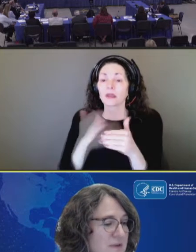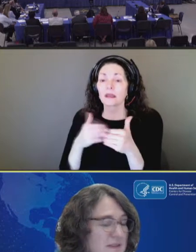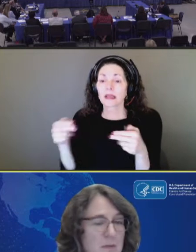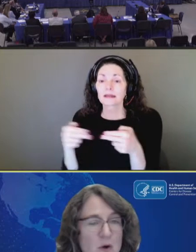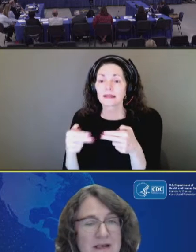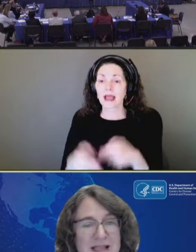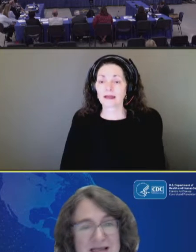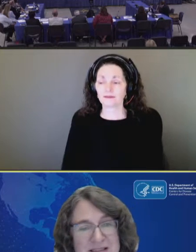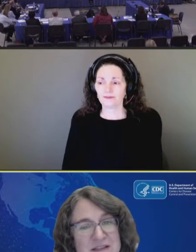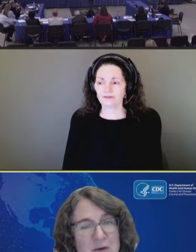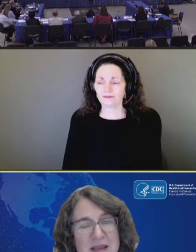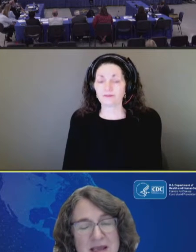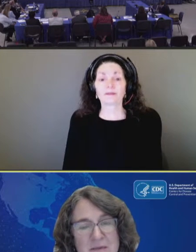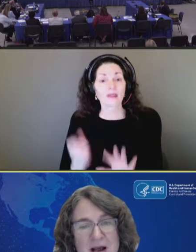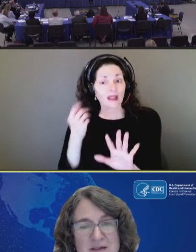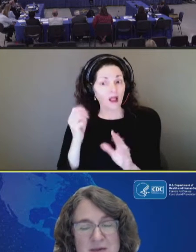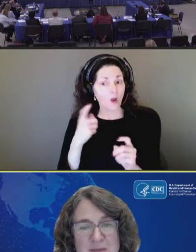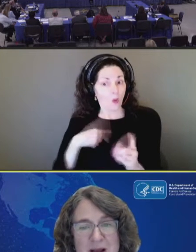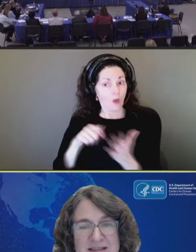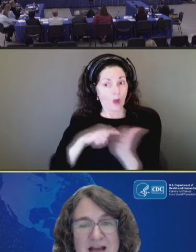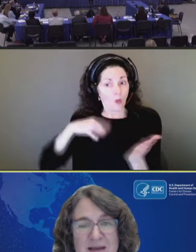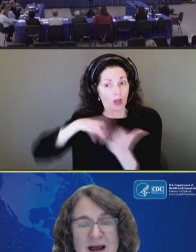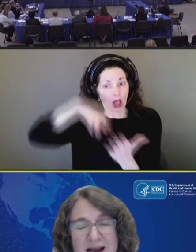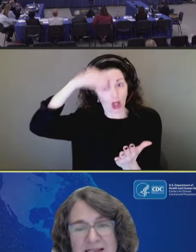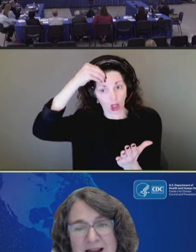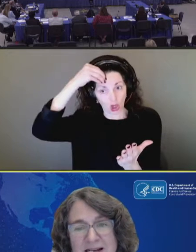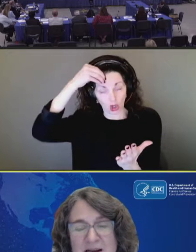So, some important lessons from the mpox response have been highlighted